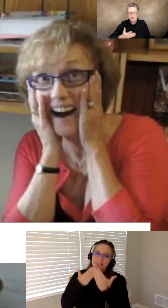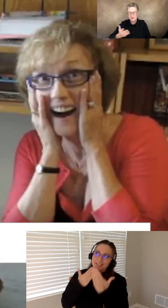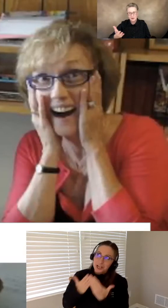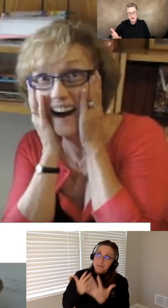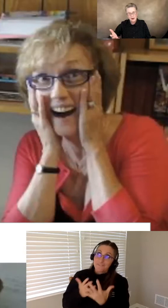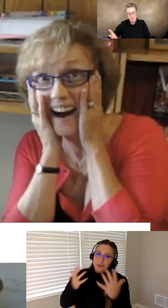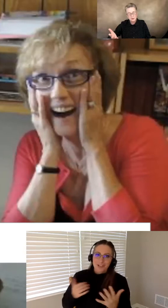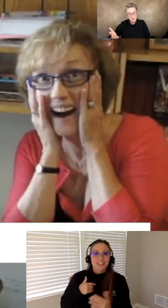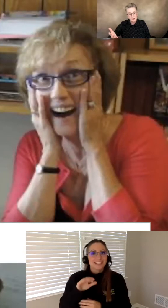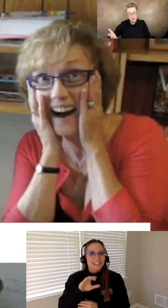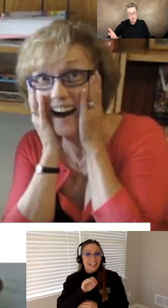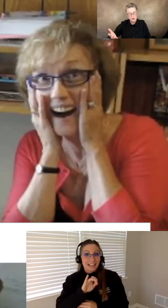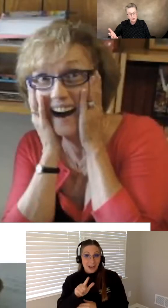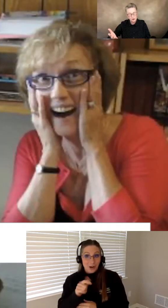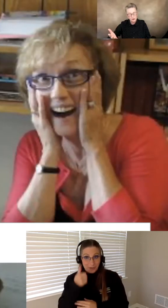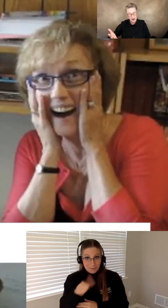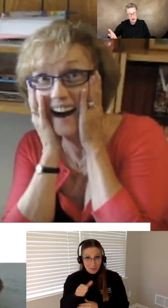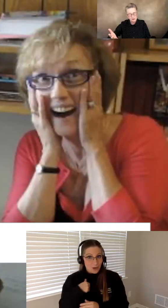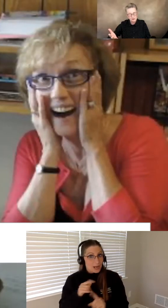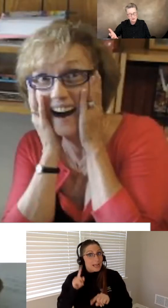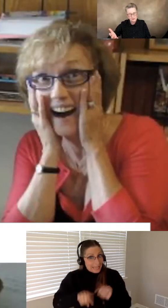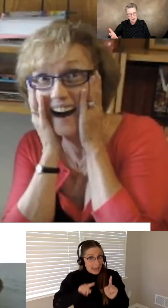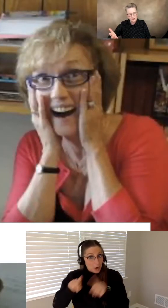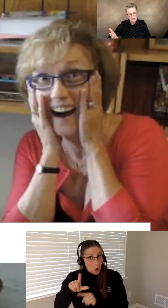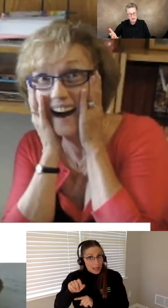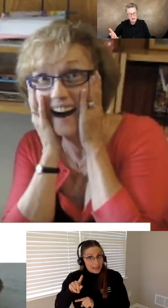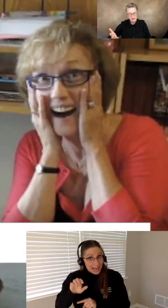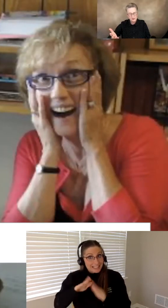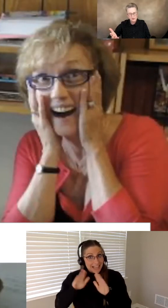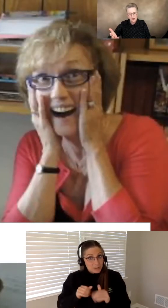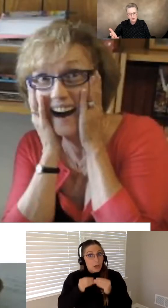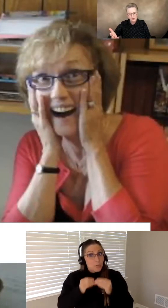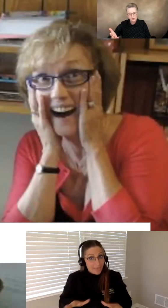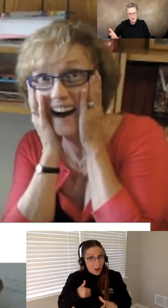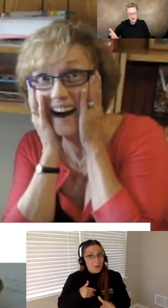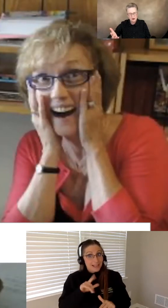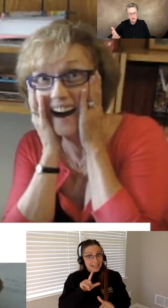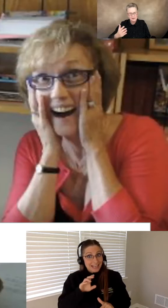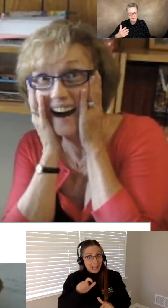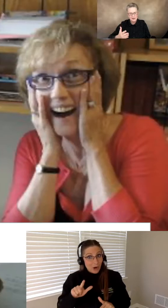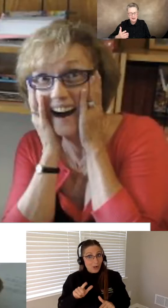and there's Carol because remember we couldn't go to her (Lottie's) house without Carol and then me